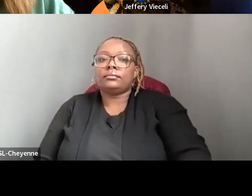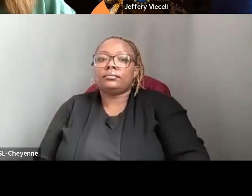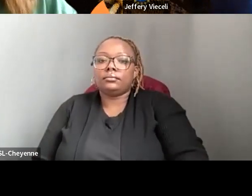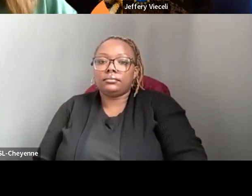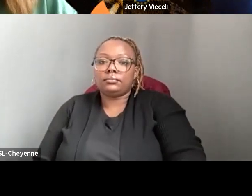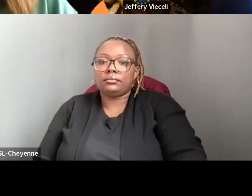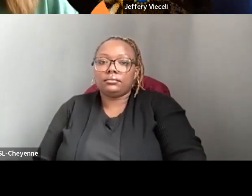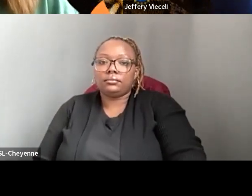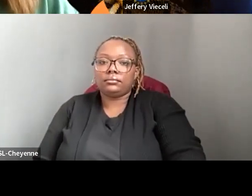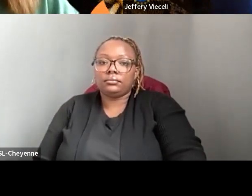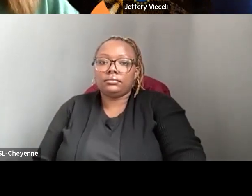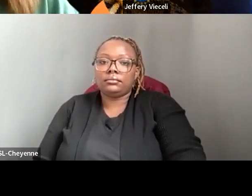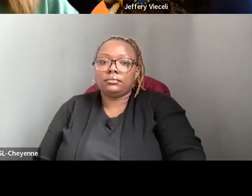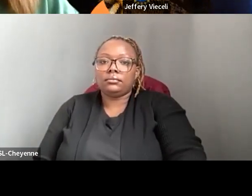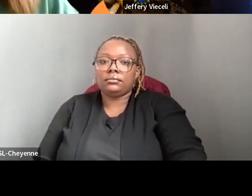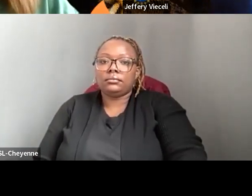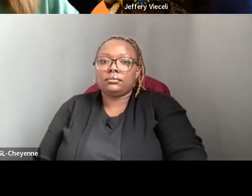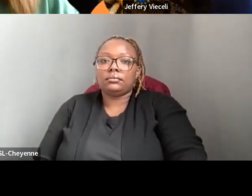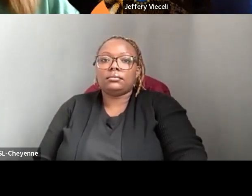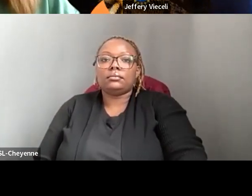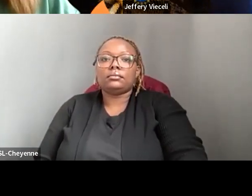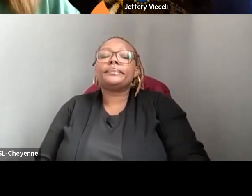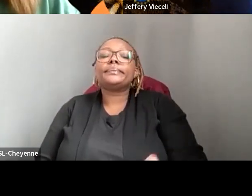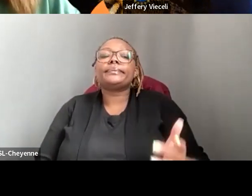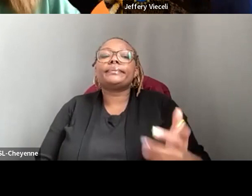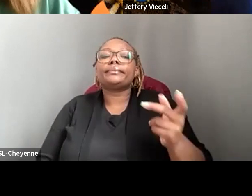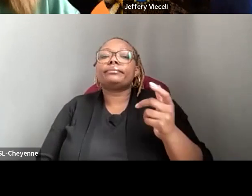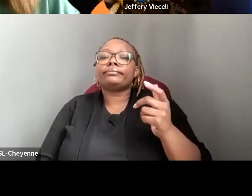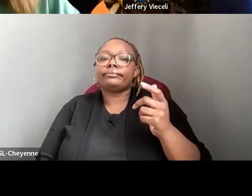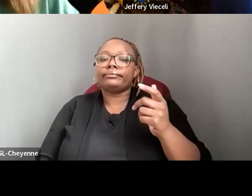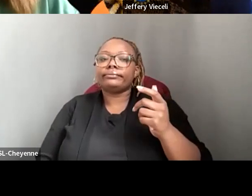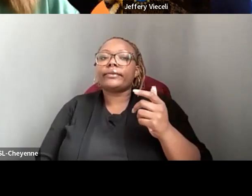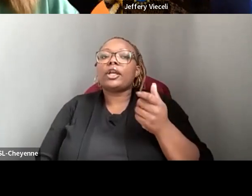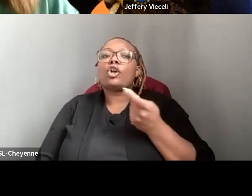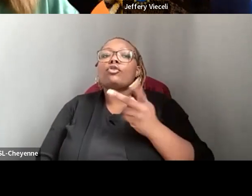Jeremy Leffler: Yes, I saw a number of questions saying, "Well, you know,